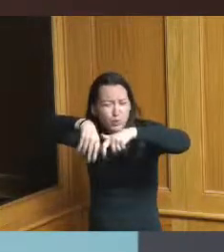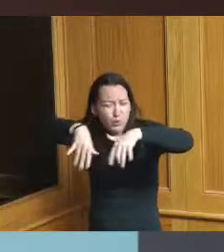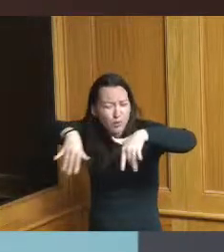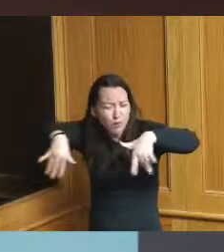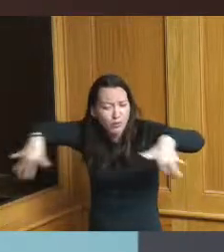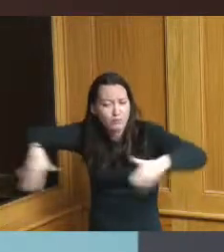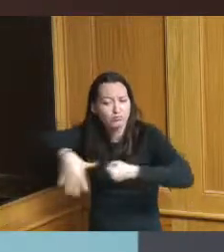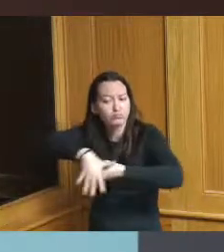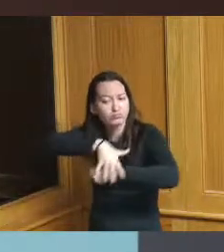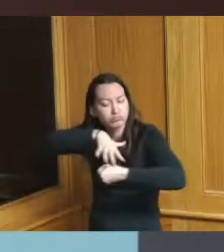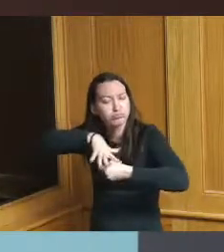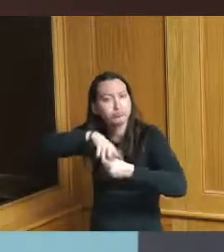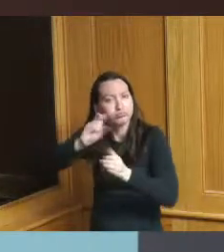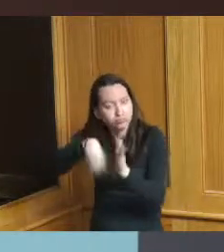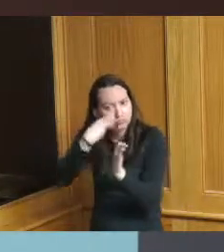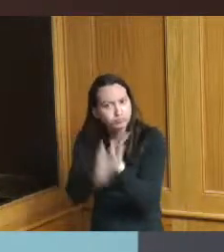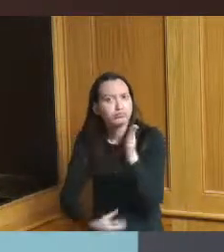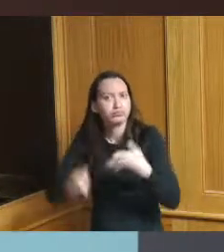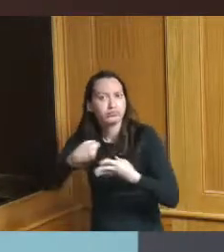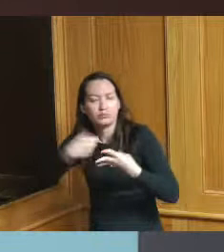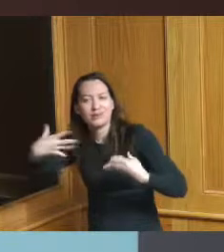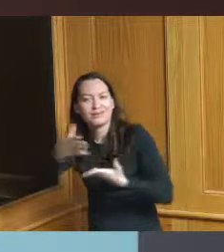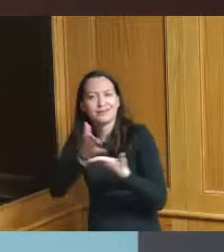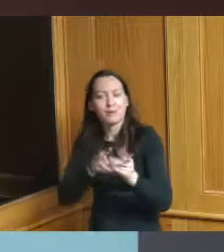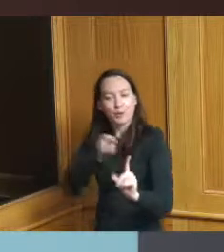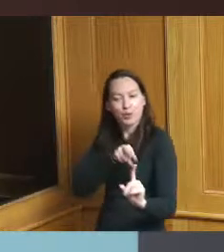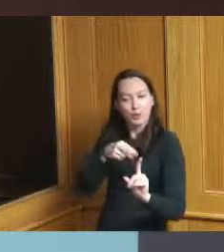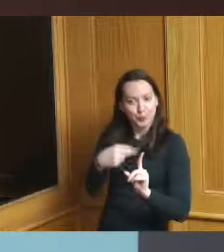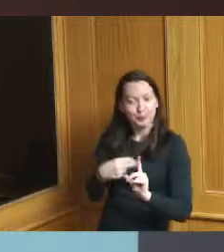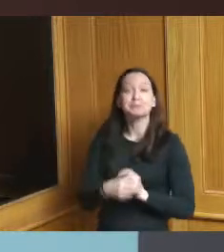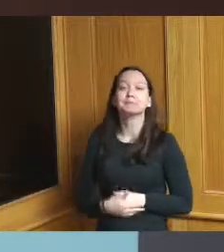to dig deeper into some of the perceptions that we learned but I think it's important